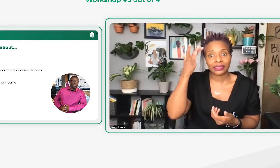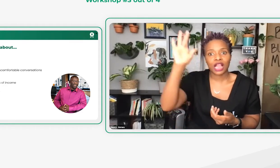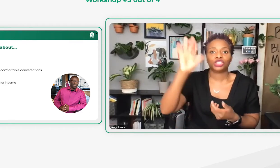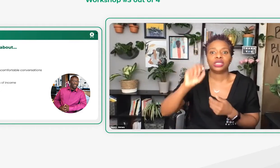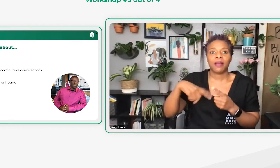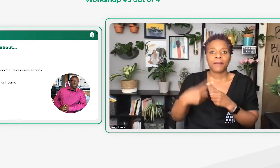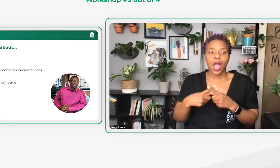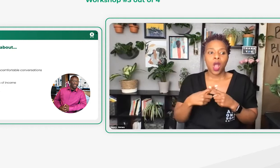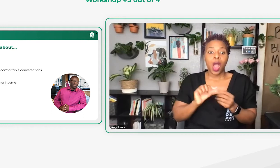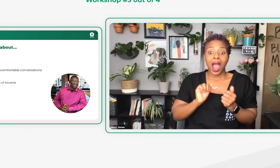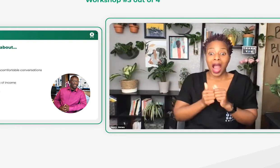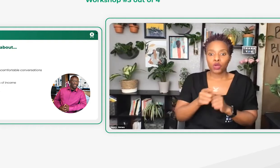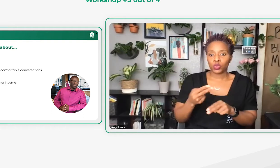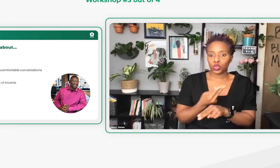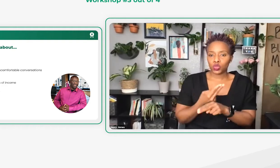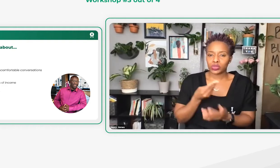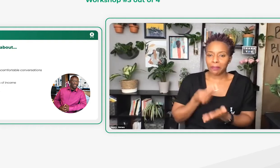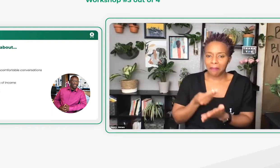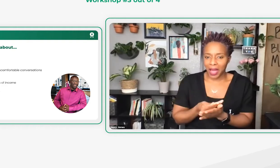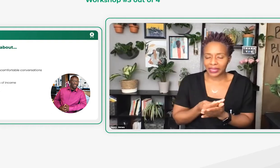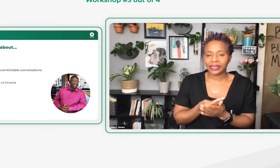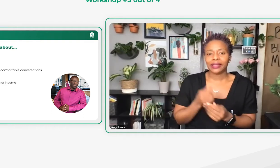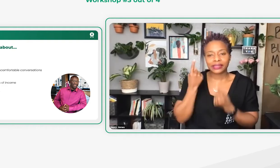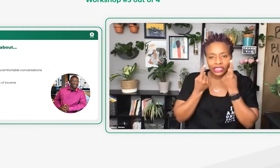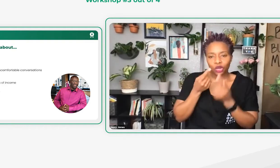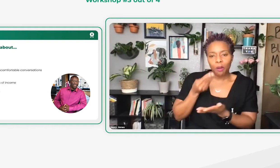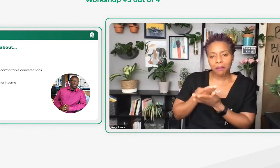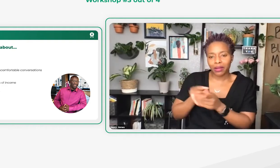having knowledge and intelligence about how to use money.